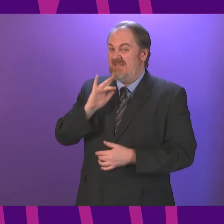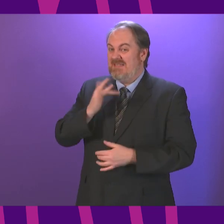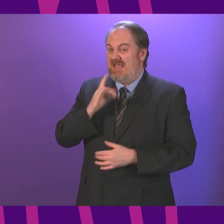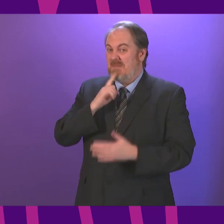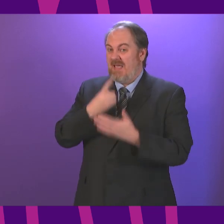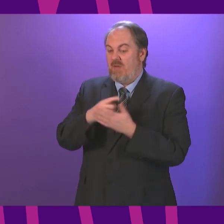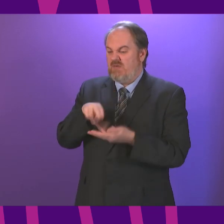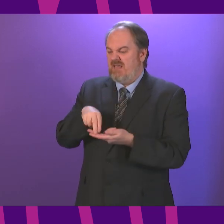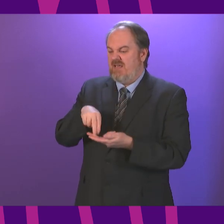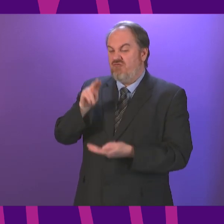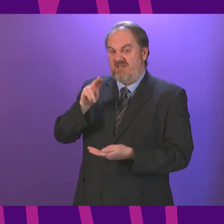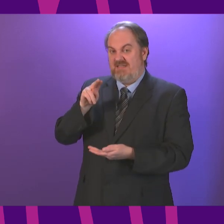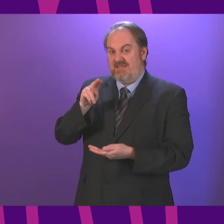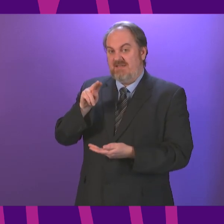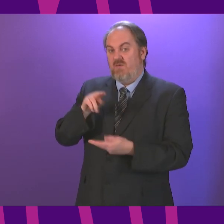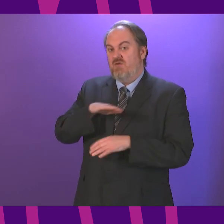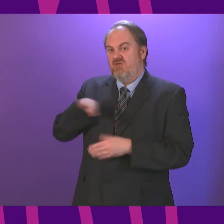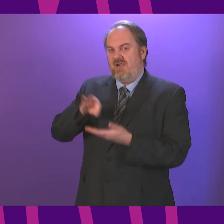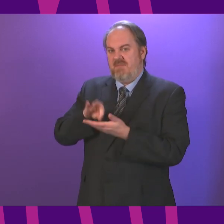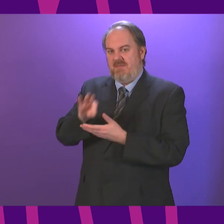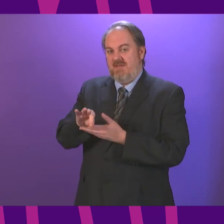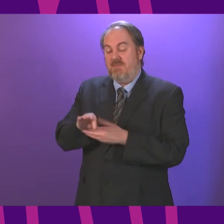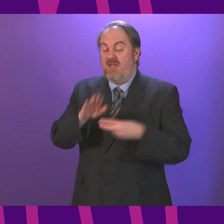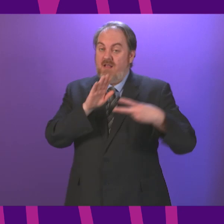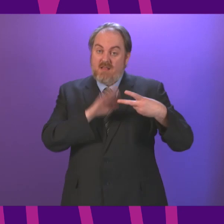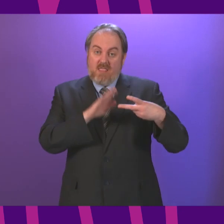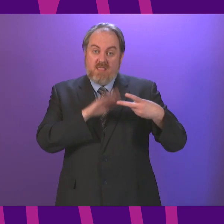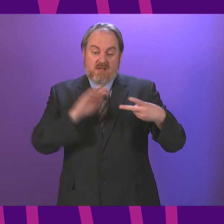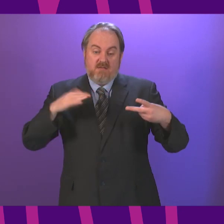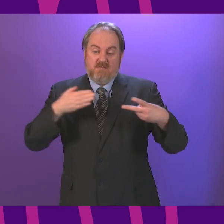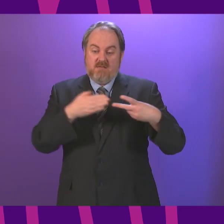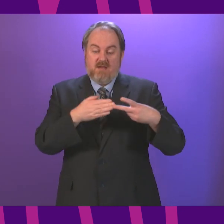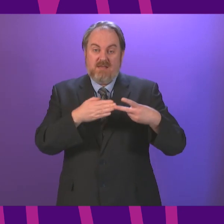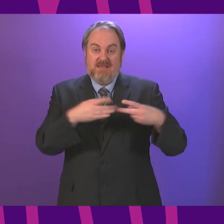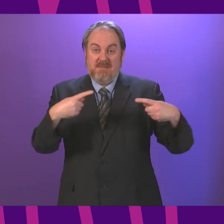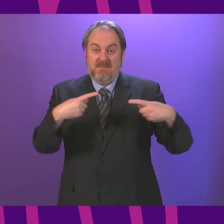We will miss another target that the Parliament passed—our climate target—unless we choose a